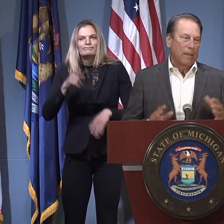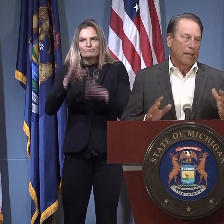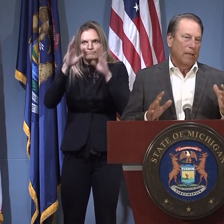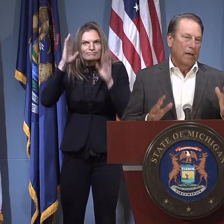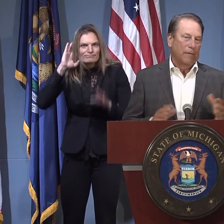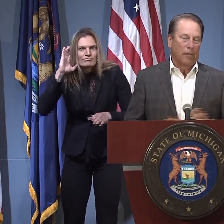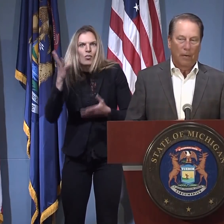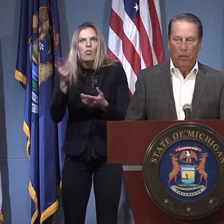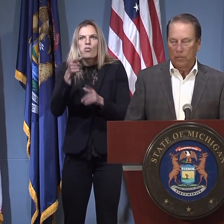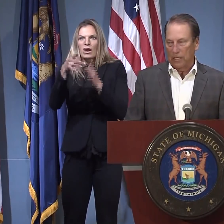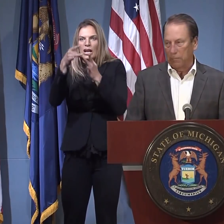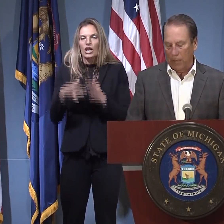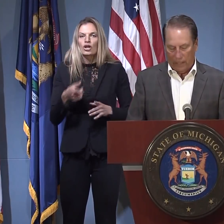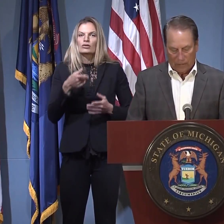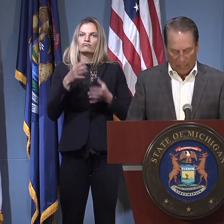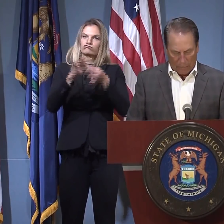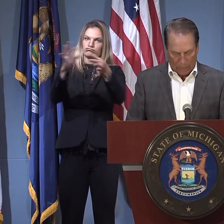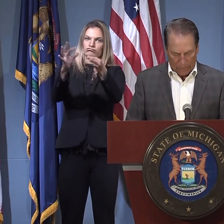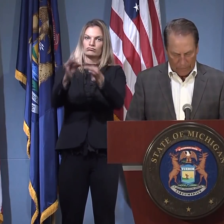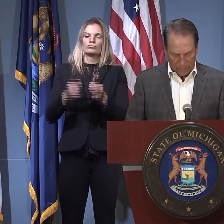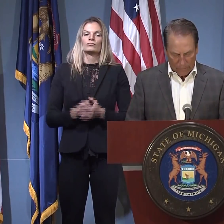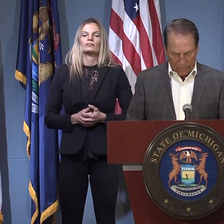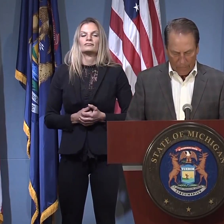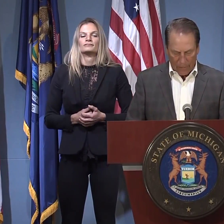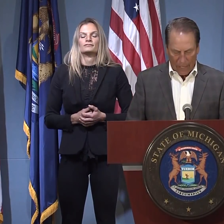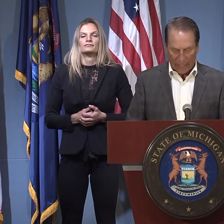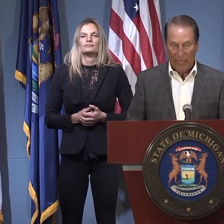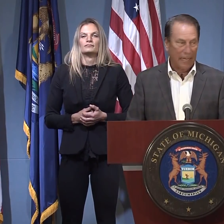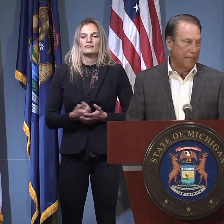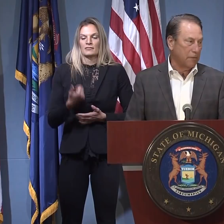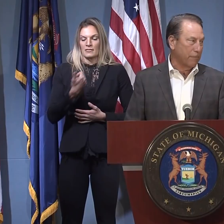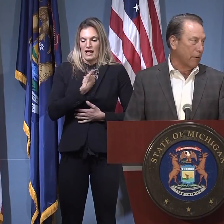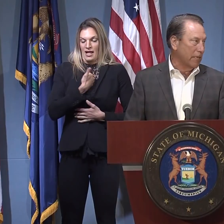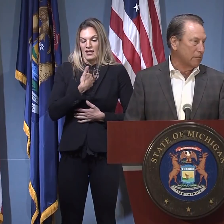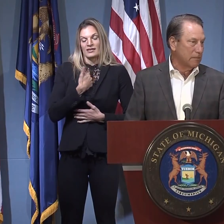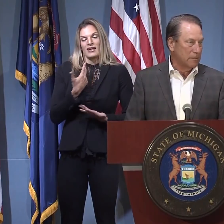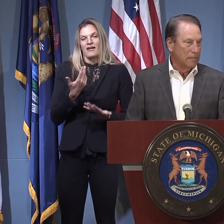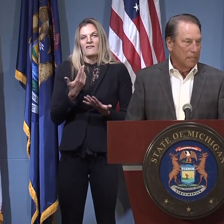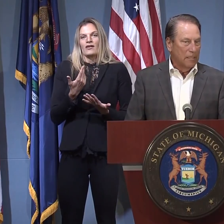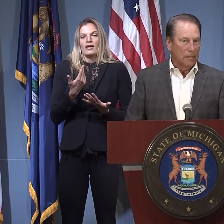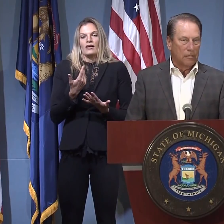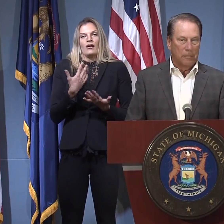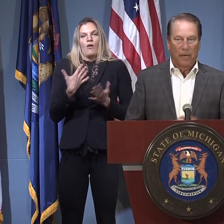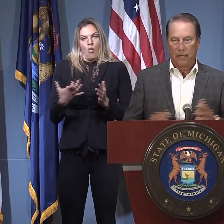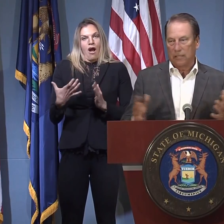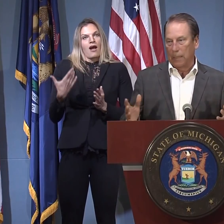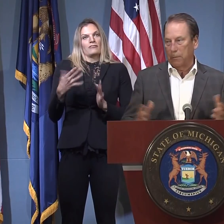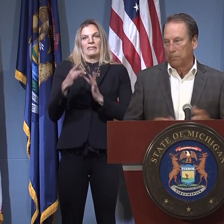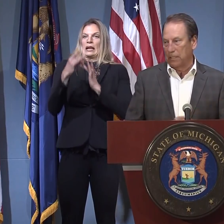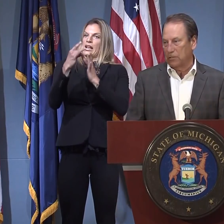HERE MY ENTIRE LIFE TO LISTEN TO THE LEADERSHIP AND, YOU KNOW, I